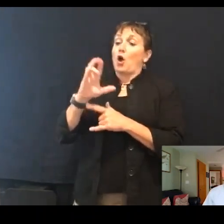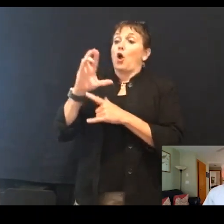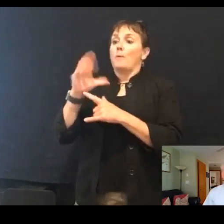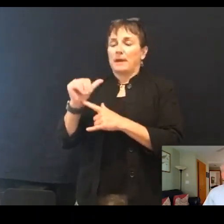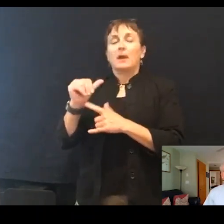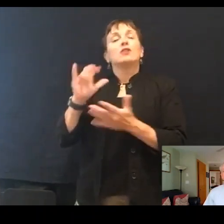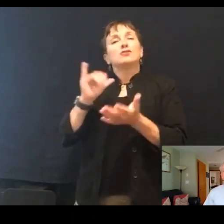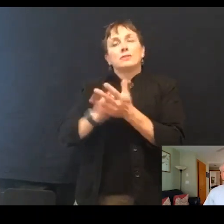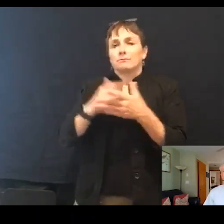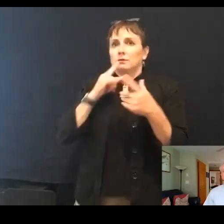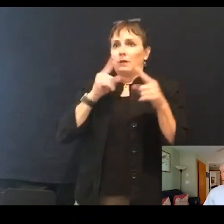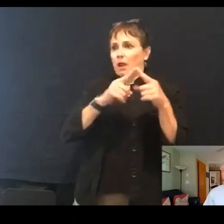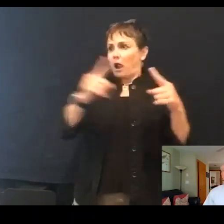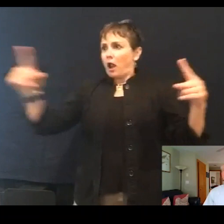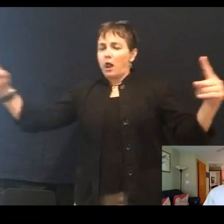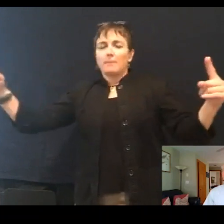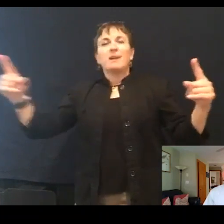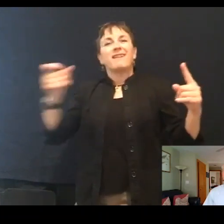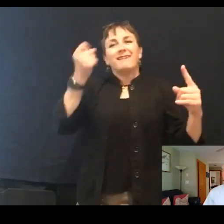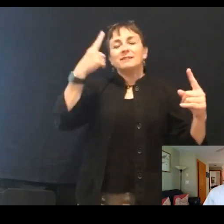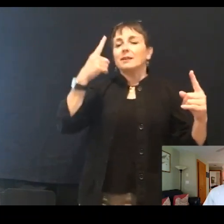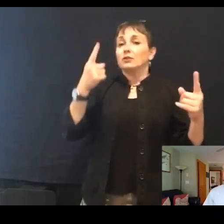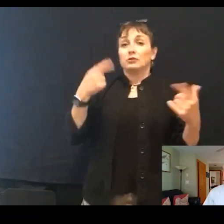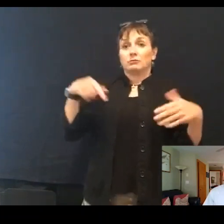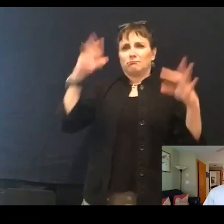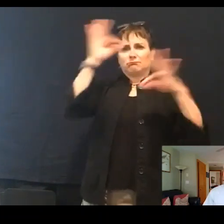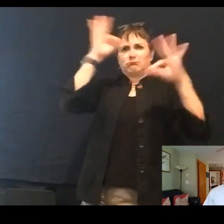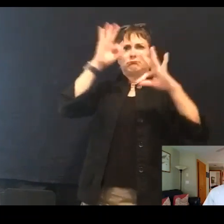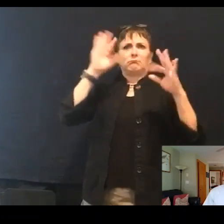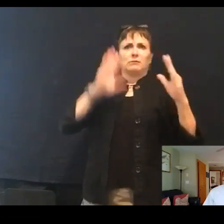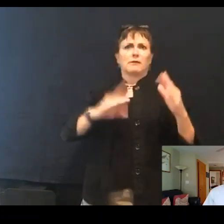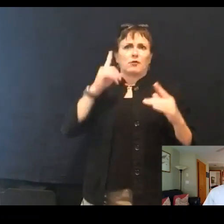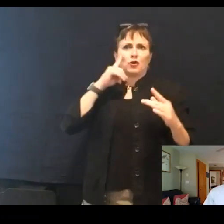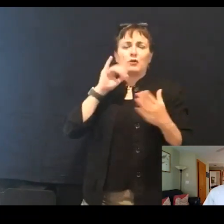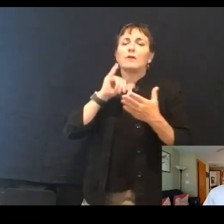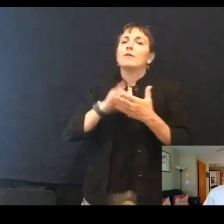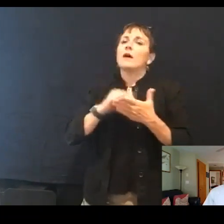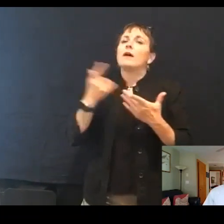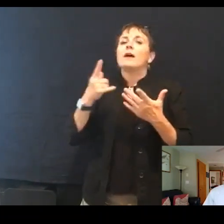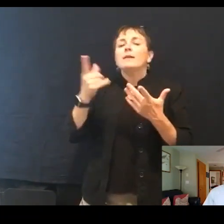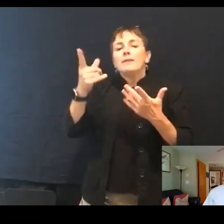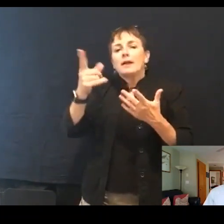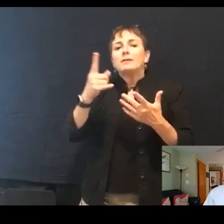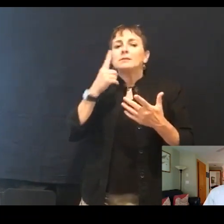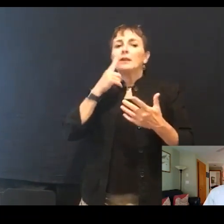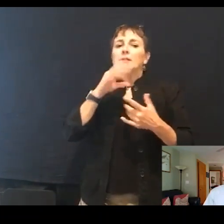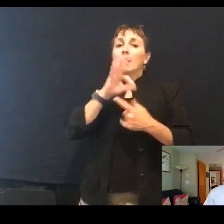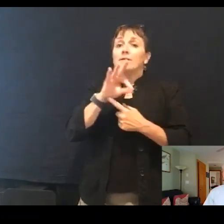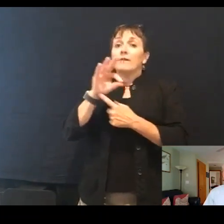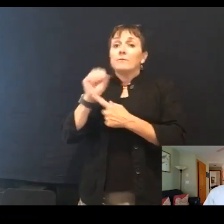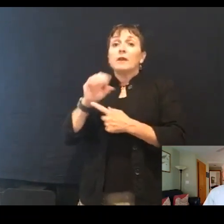Well, My Retina Tracker Registry, for those of you who don't know it, is the Foundation Fighting Blindness's registry